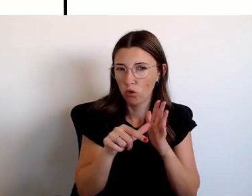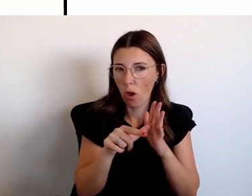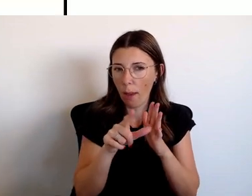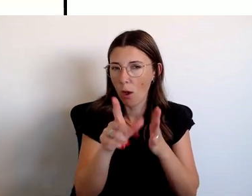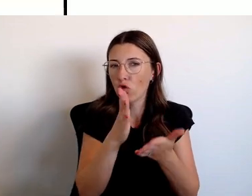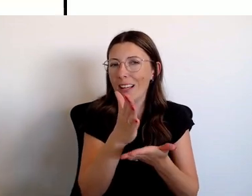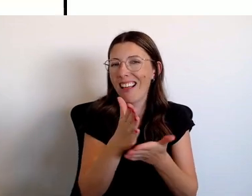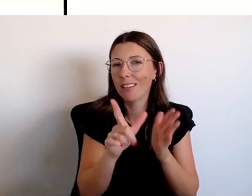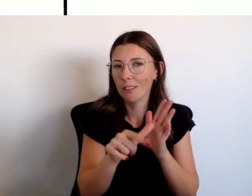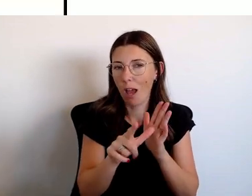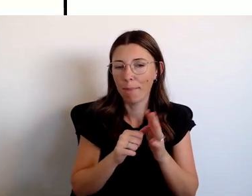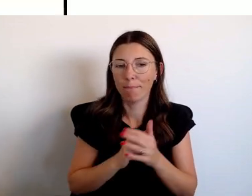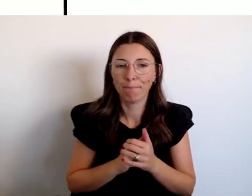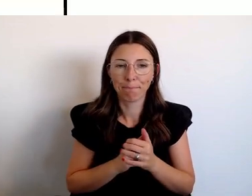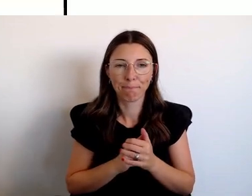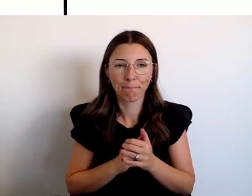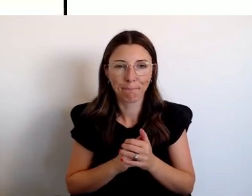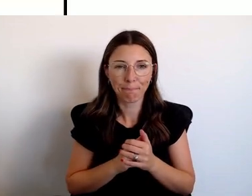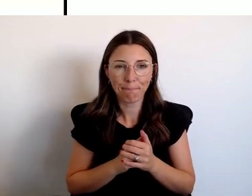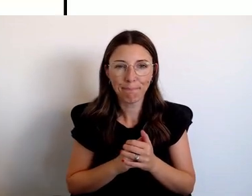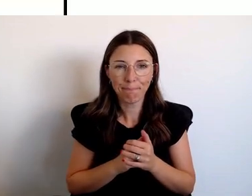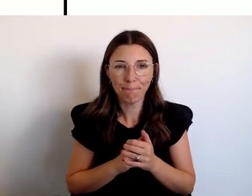It'll be there in a second because it is a video.